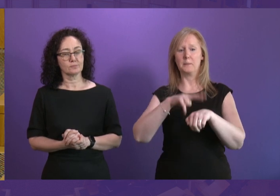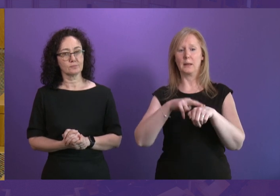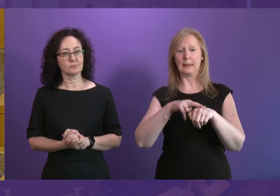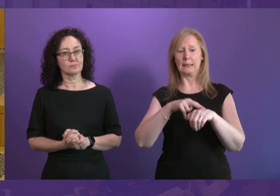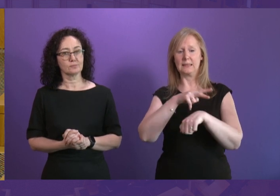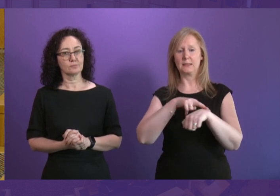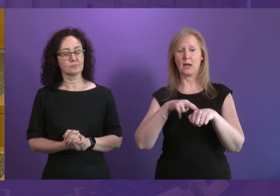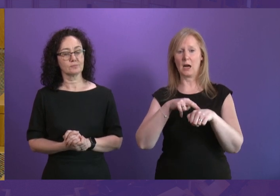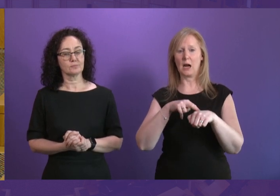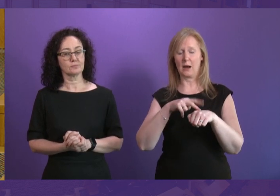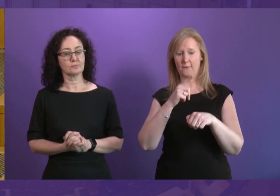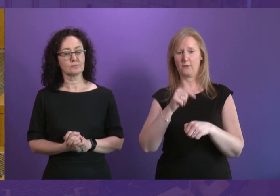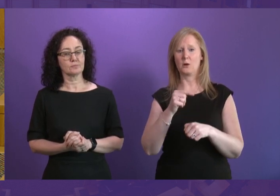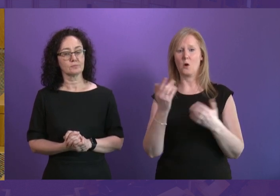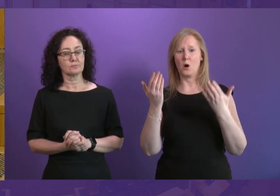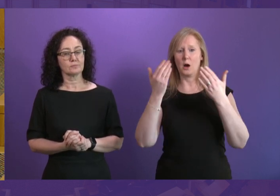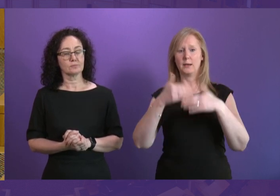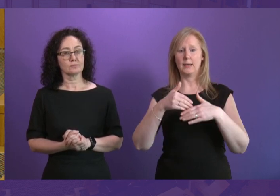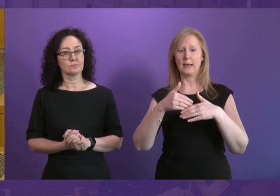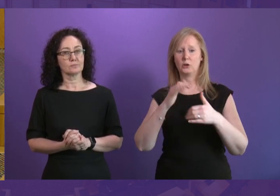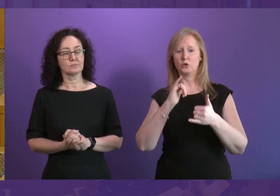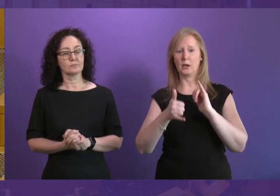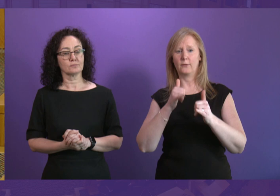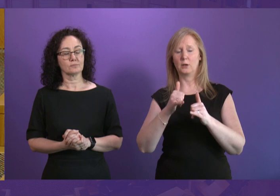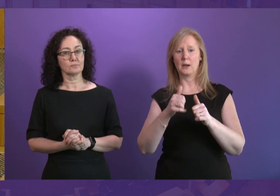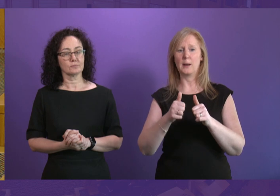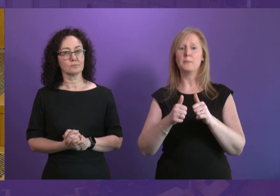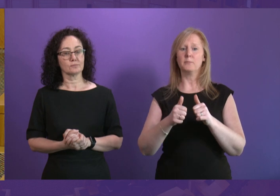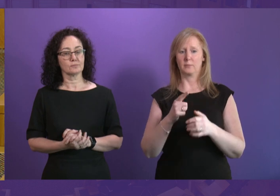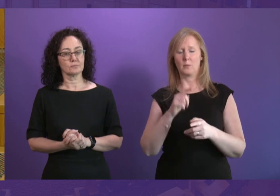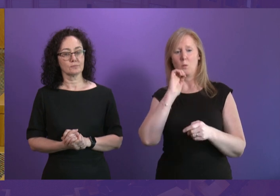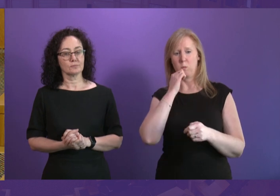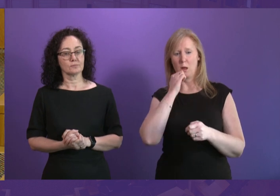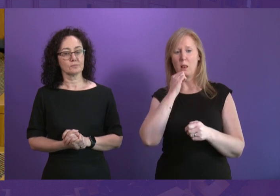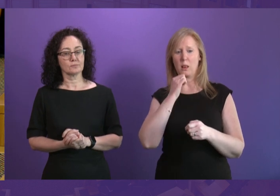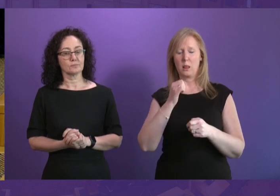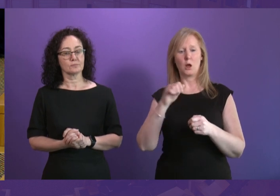to lose thousands of pounds per year due to changes in their shift allowances. I am told